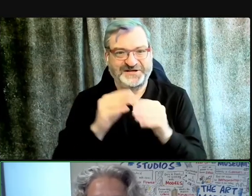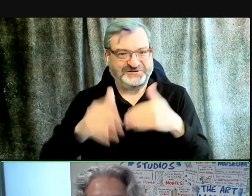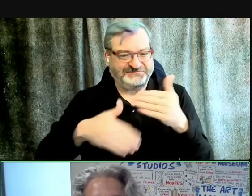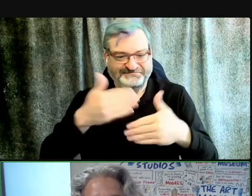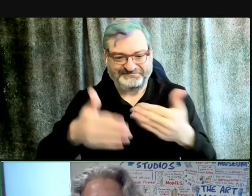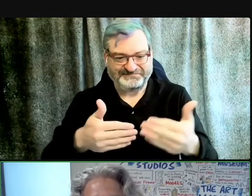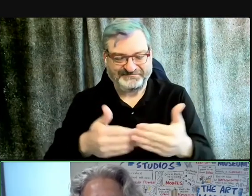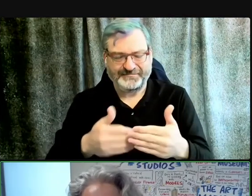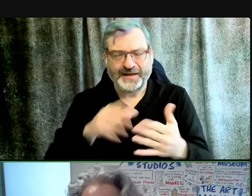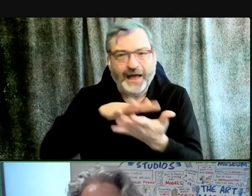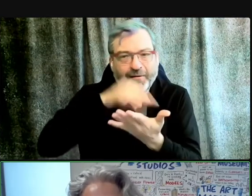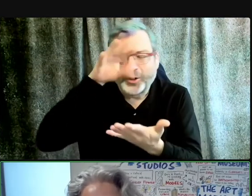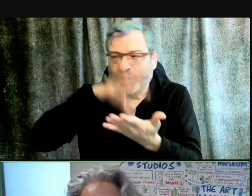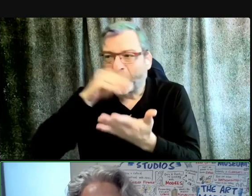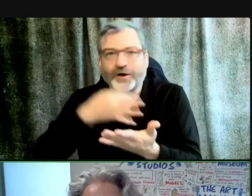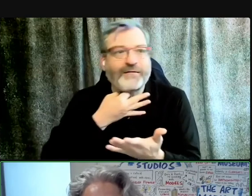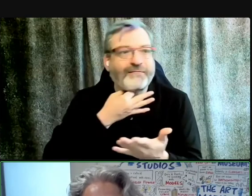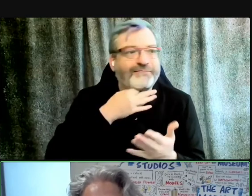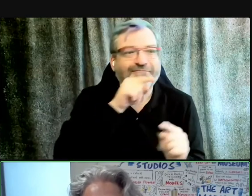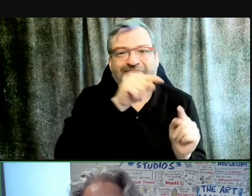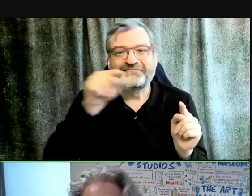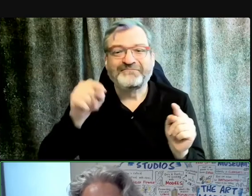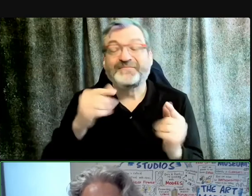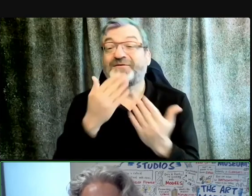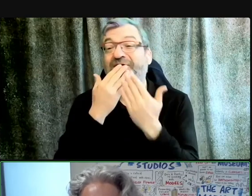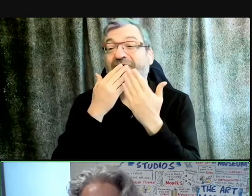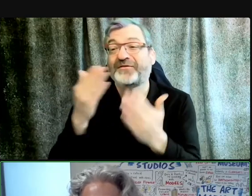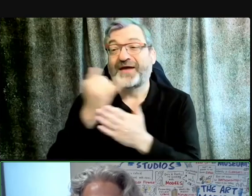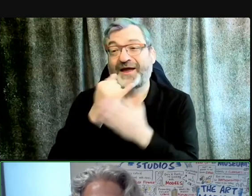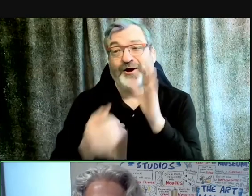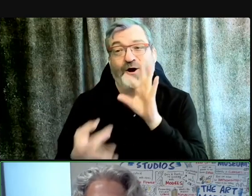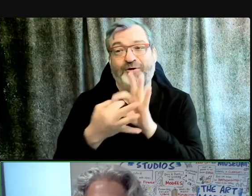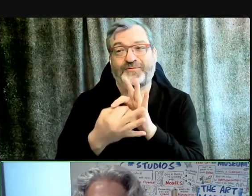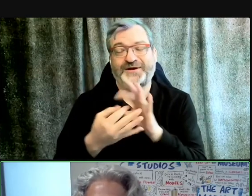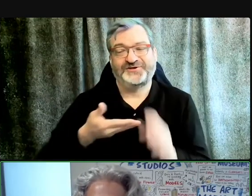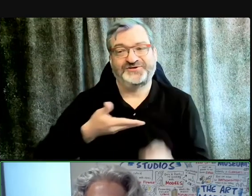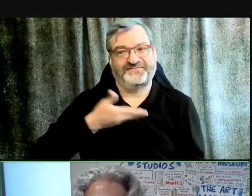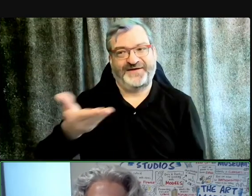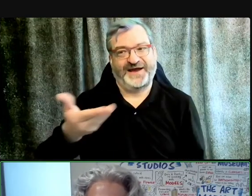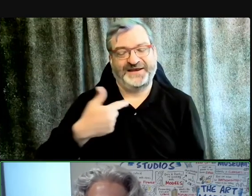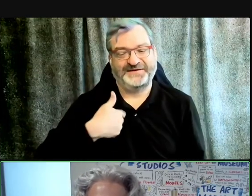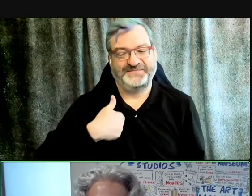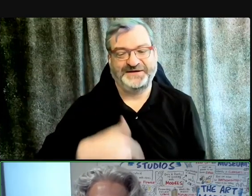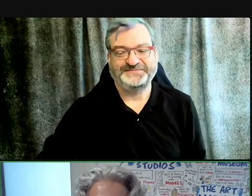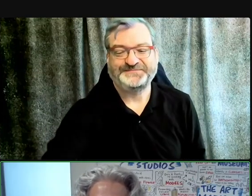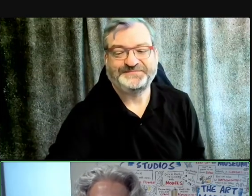And I want to thank Art-Reach for the invitation to participate. At the Pennsylvania Academy